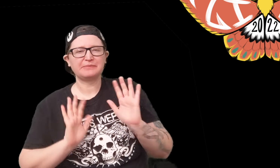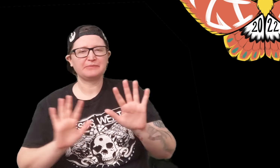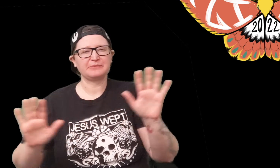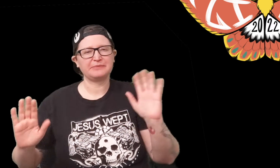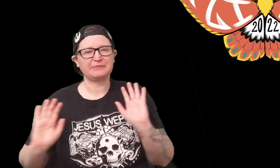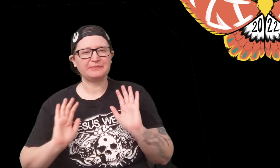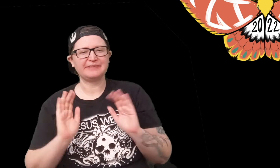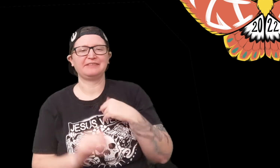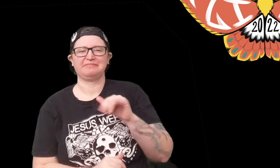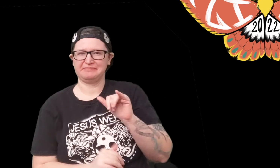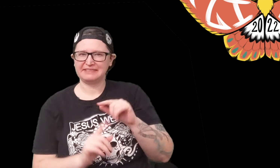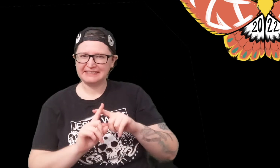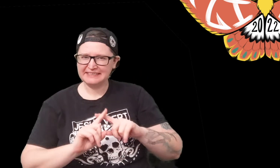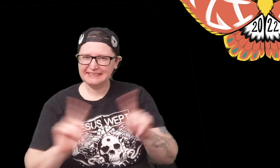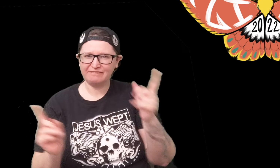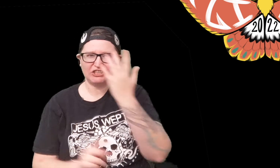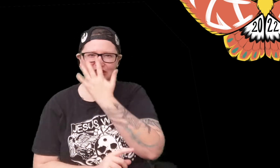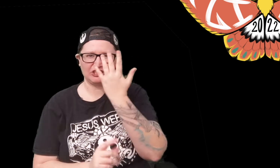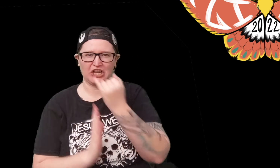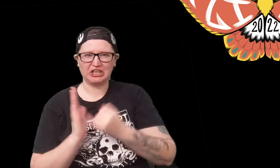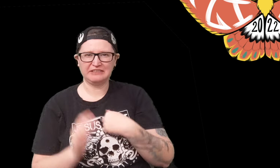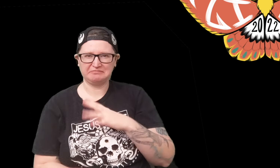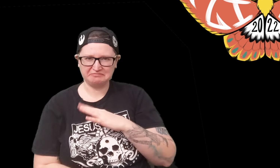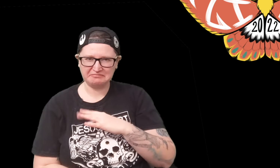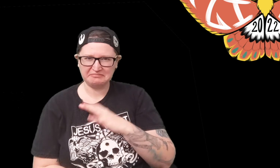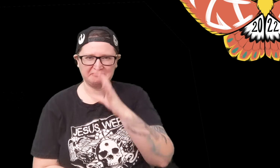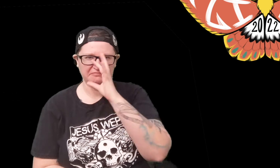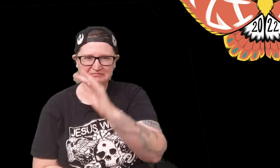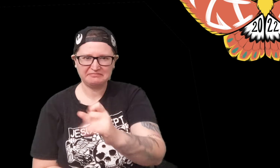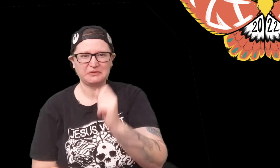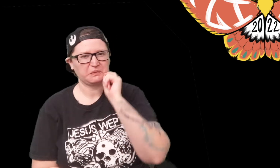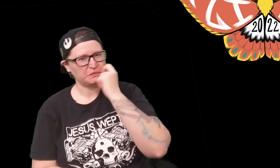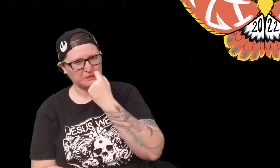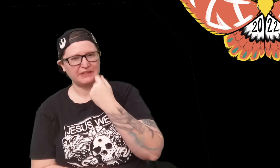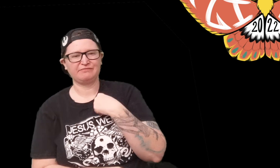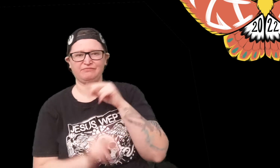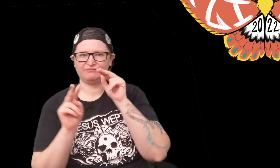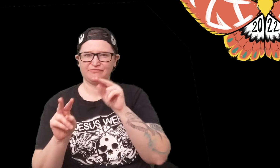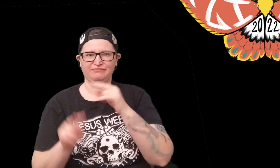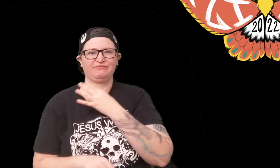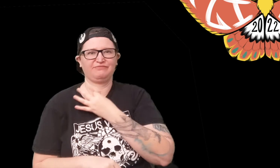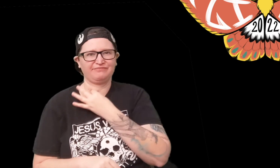very fancy so again very different looking art which really attracted me I thought that